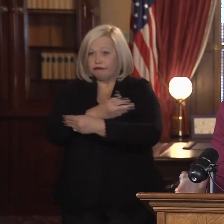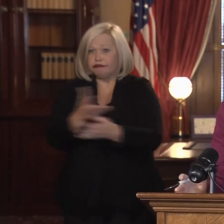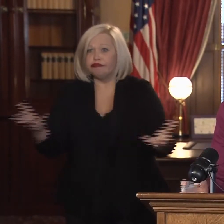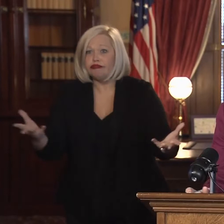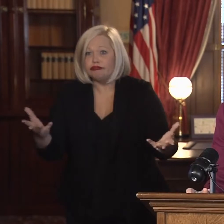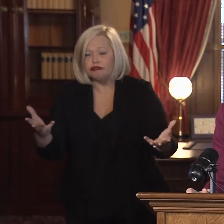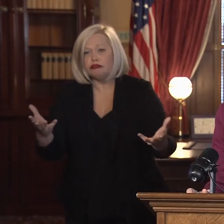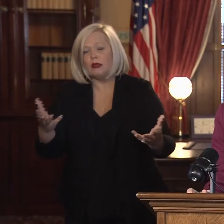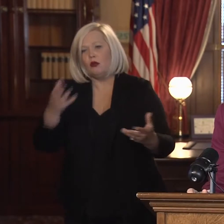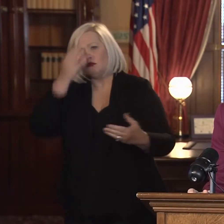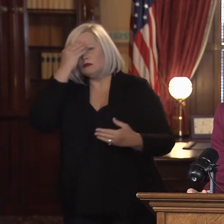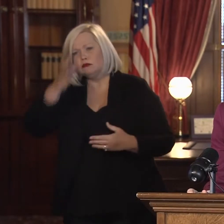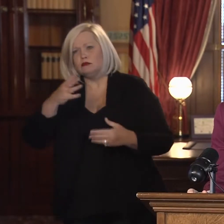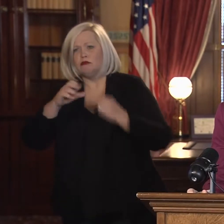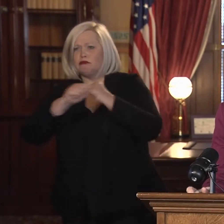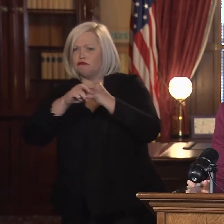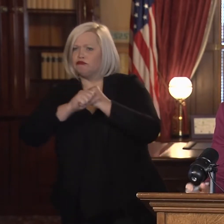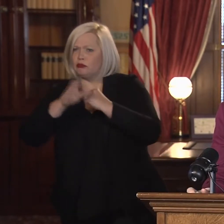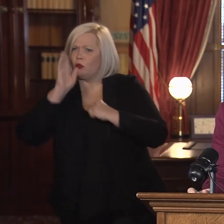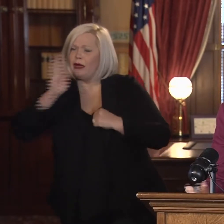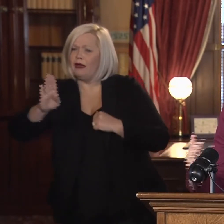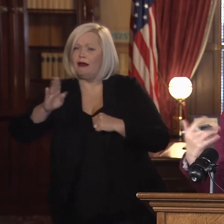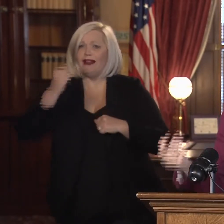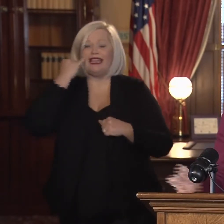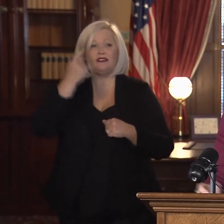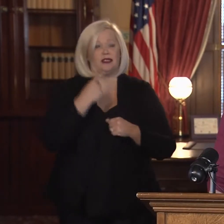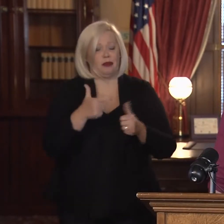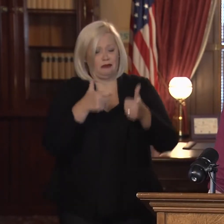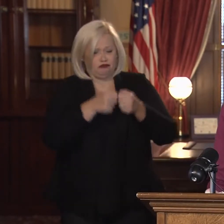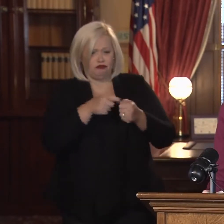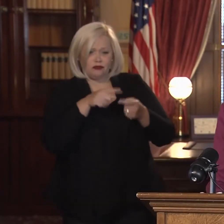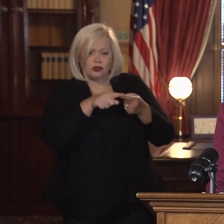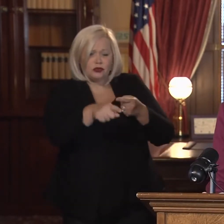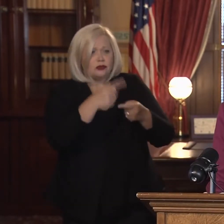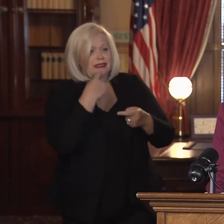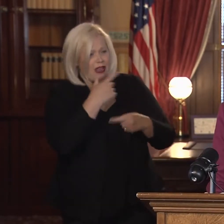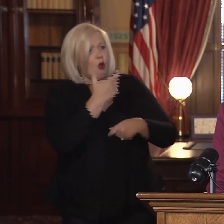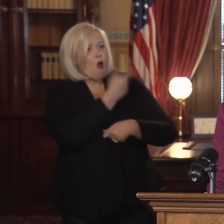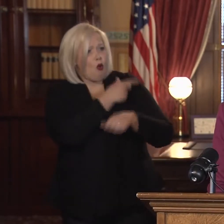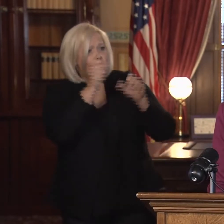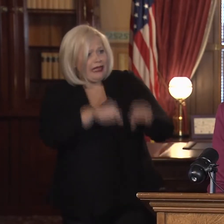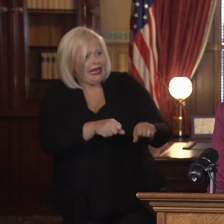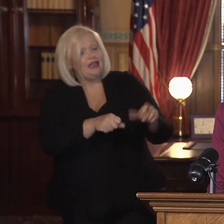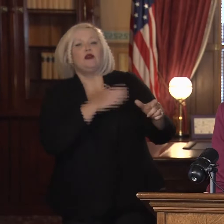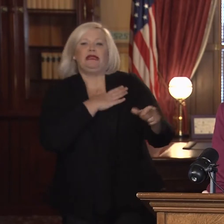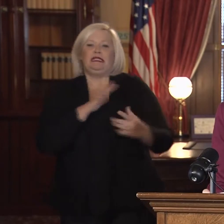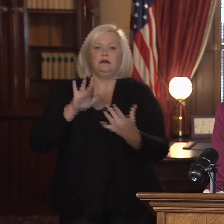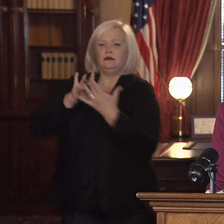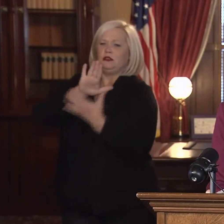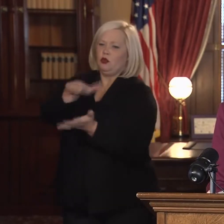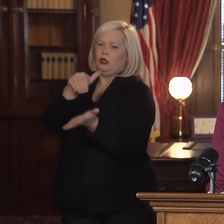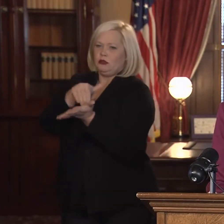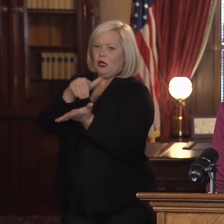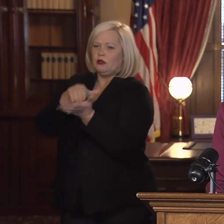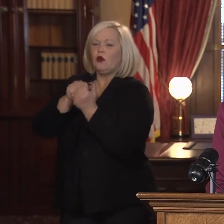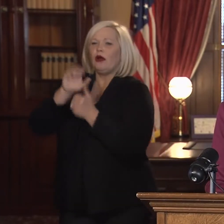AGAIN, PLEASE BEFORE YOU GET THE VACCINE JUST -- IF YOU GET OFFERED THE VACCINE IN ANY OF THOSE WAYS CALL YOUR DOCTOR AND ASK ABOUT IT OR CALL US THE